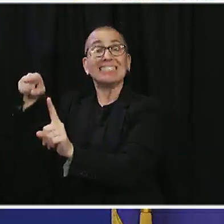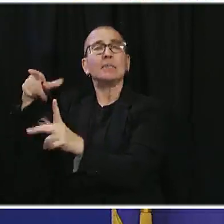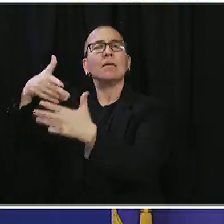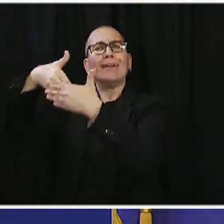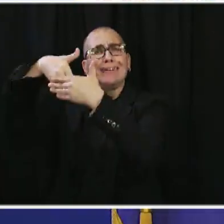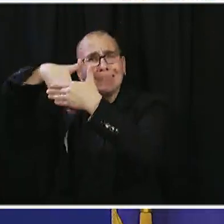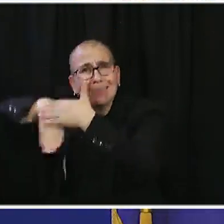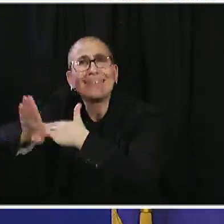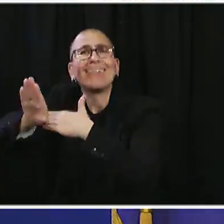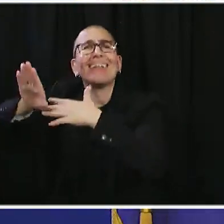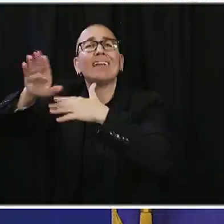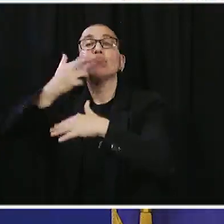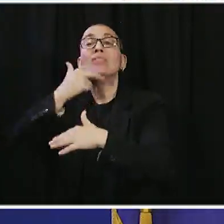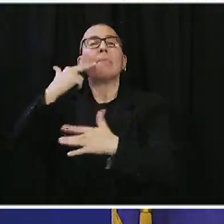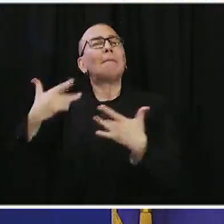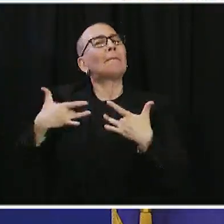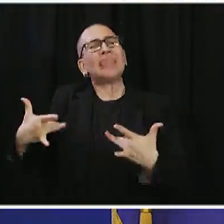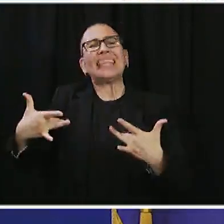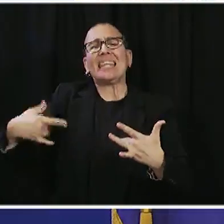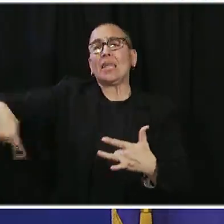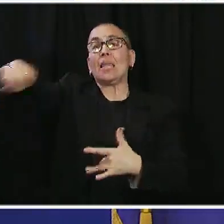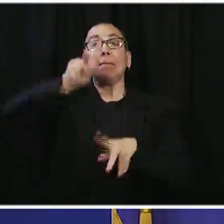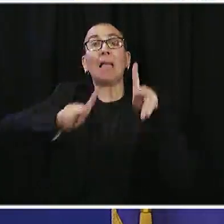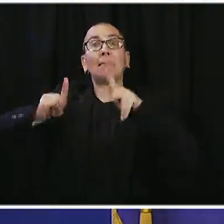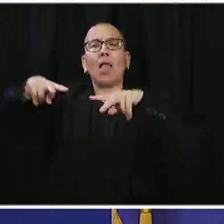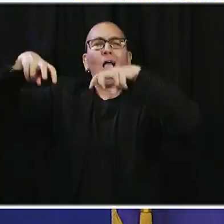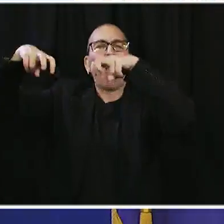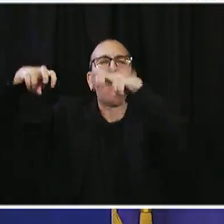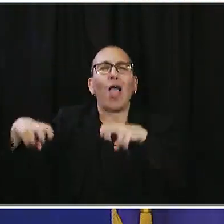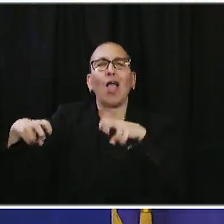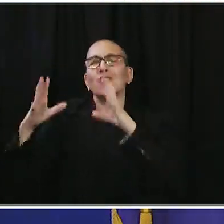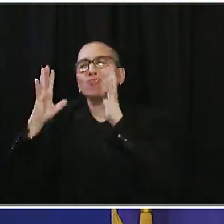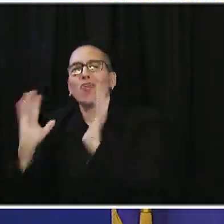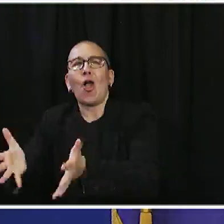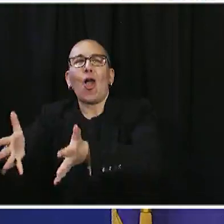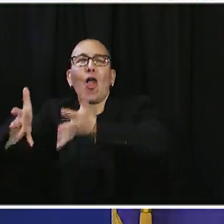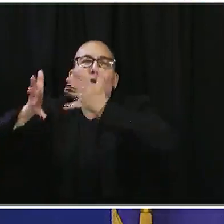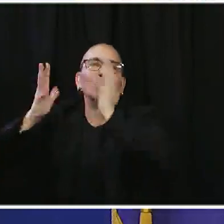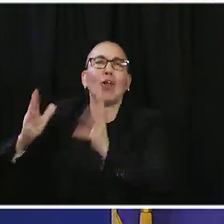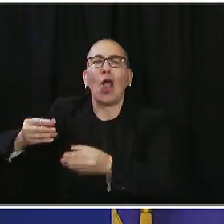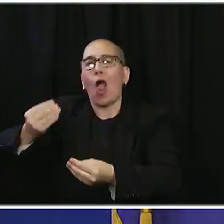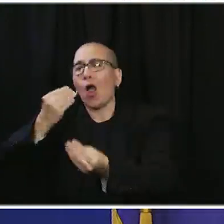OF THE ENCOUNTER PERSPECTIVE. IN A RESTAURANT, THE WHOLE POINT IS TO GO AND STAY AND CONVERSE AND HAVE A GOOD TIME.